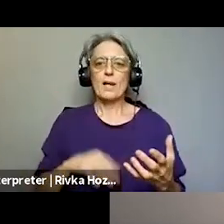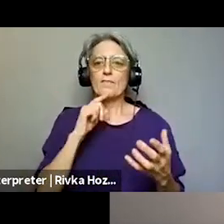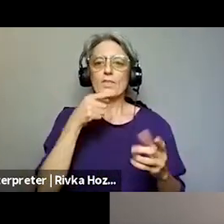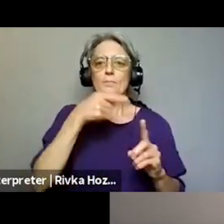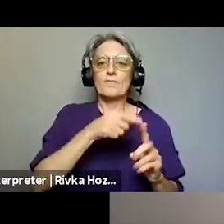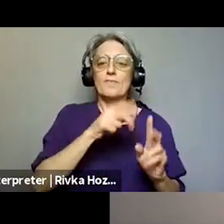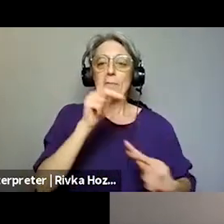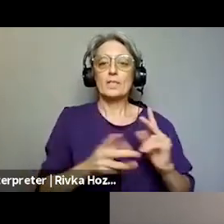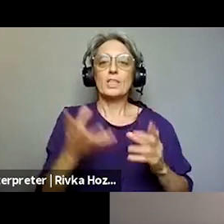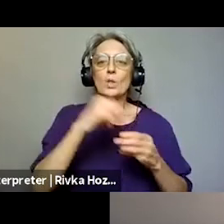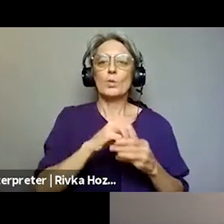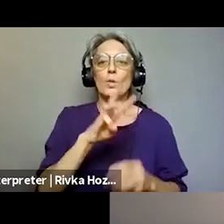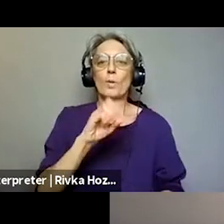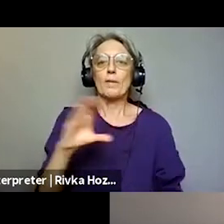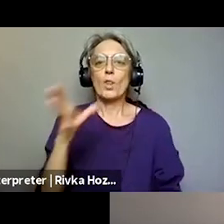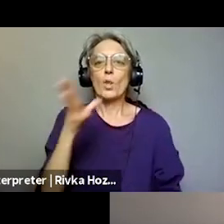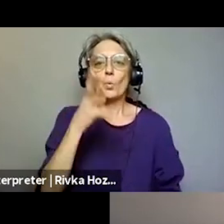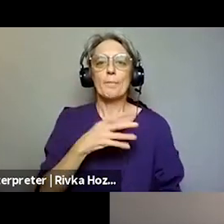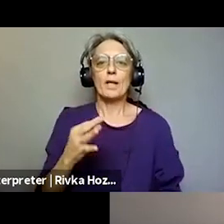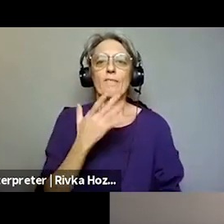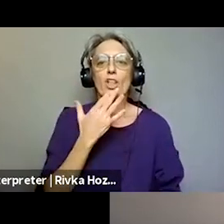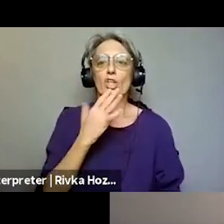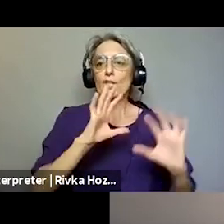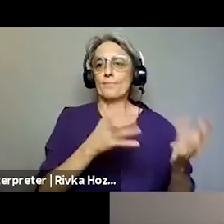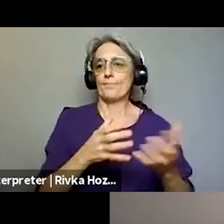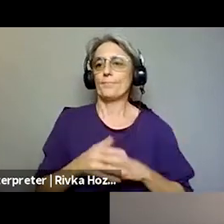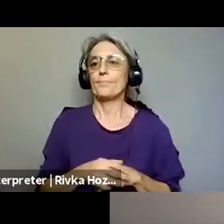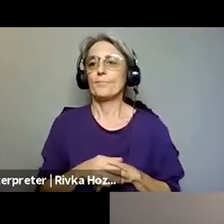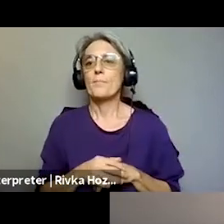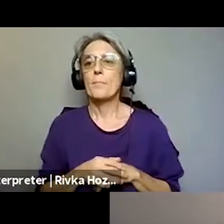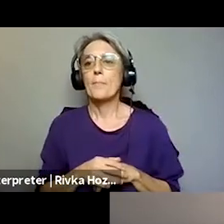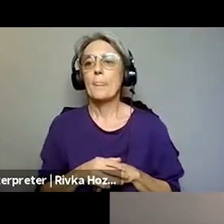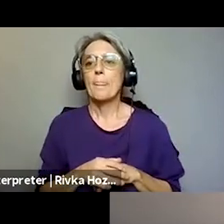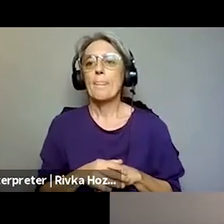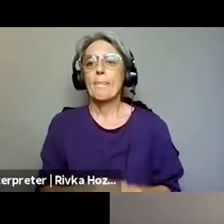[DR. ERIC